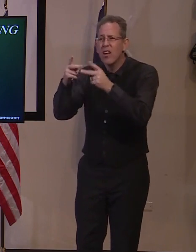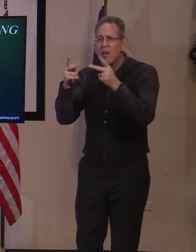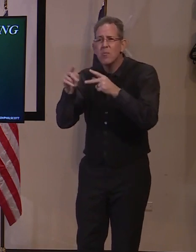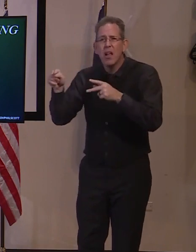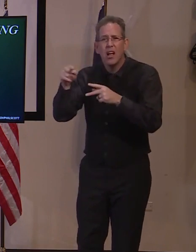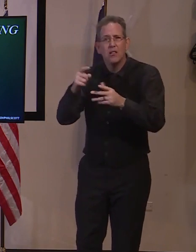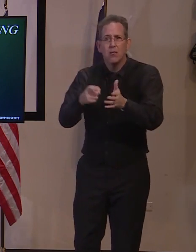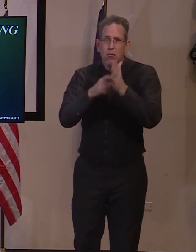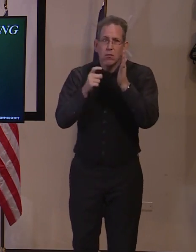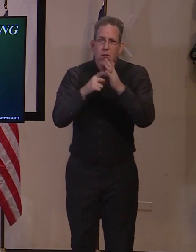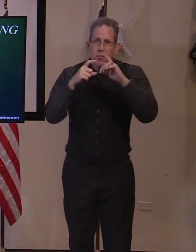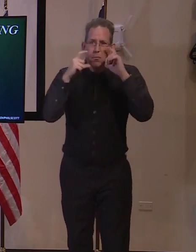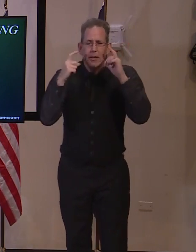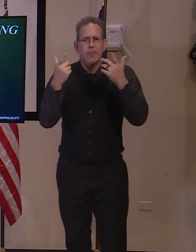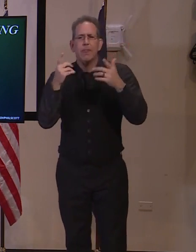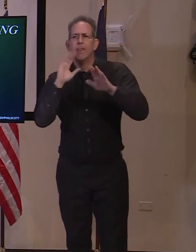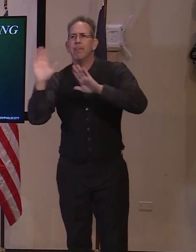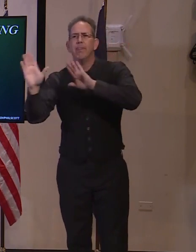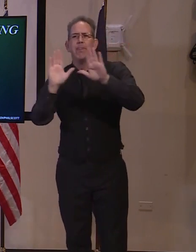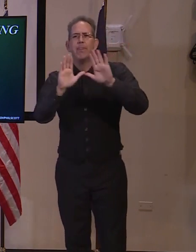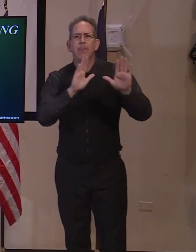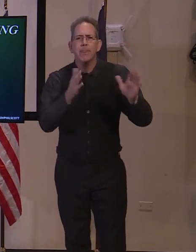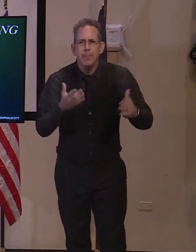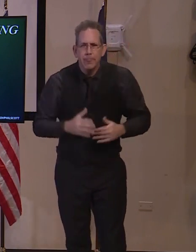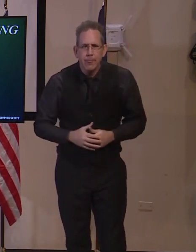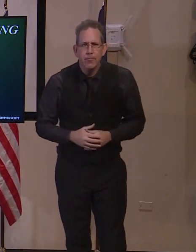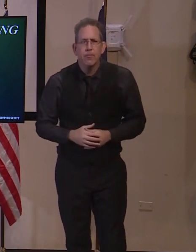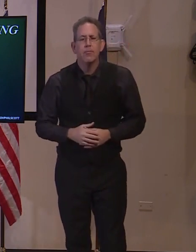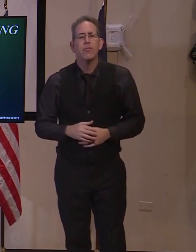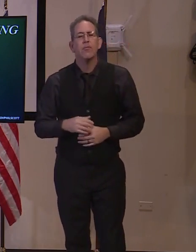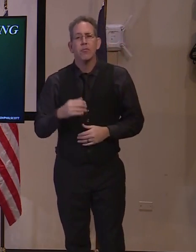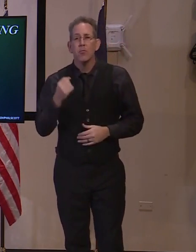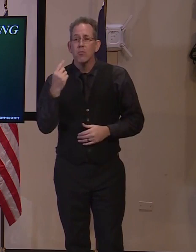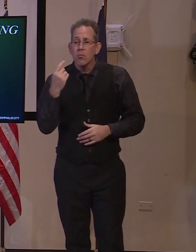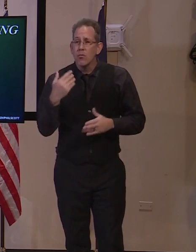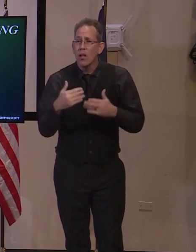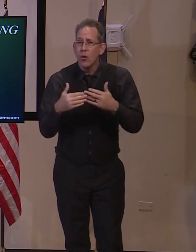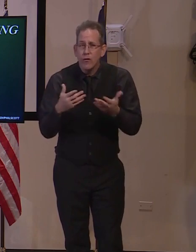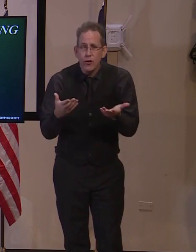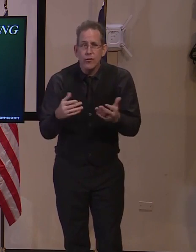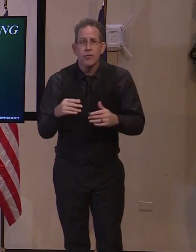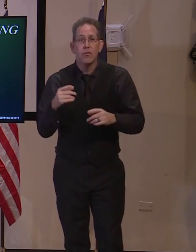But vaccines have made it safe to go to places like these again, and that's a good thing